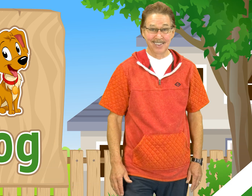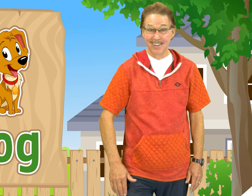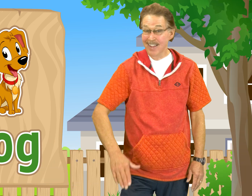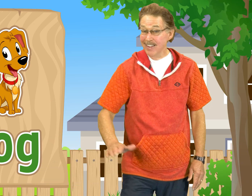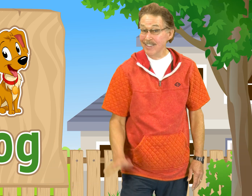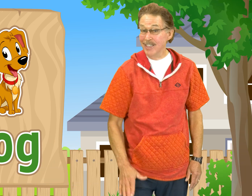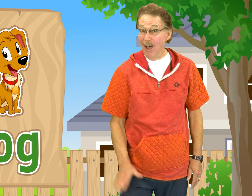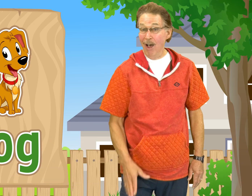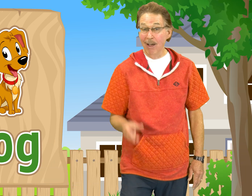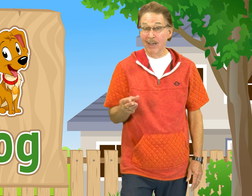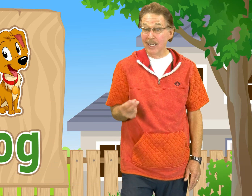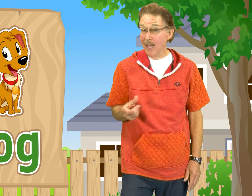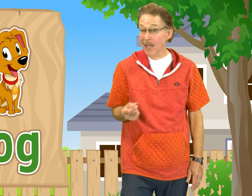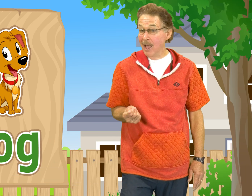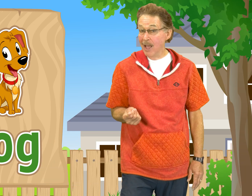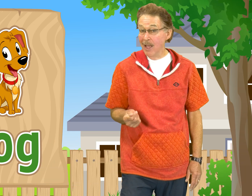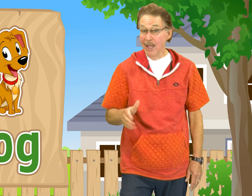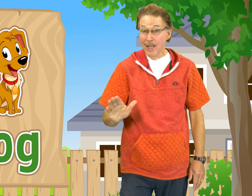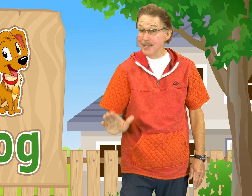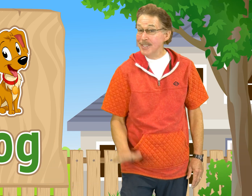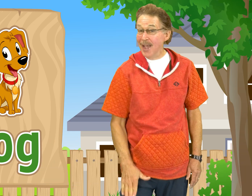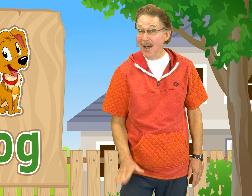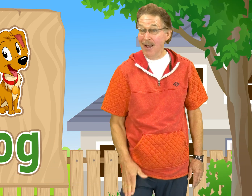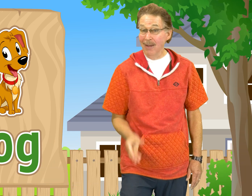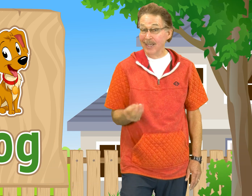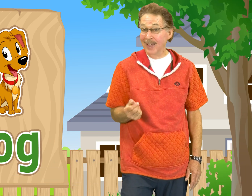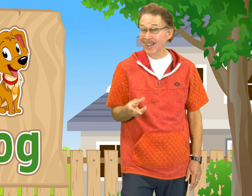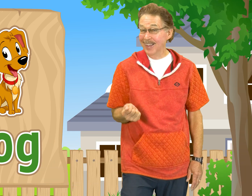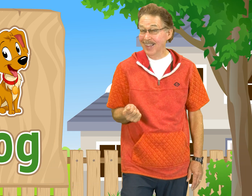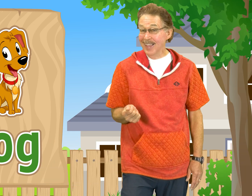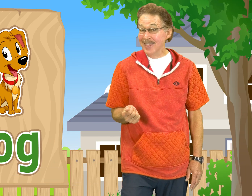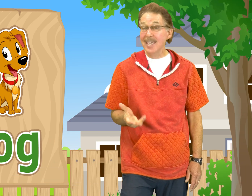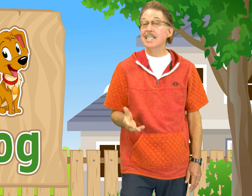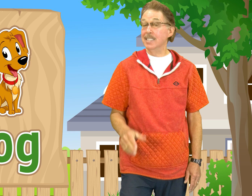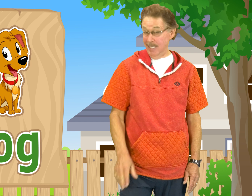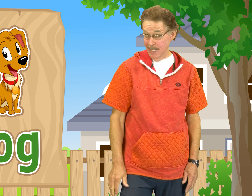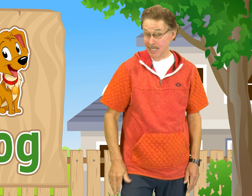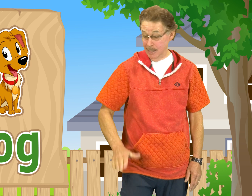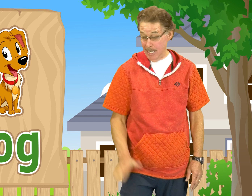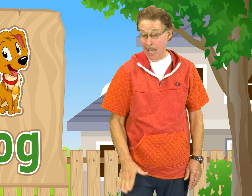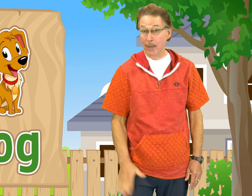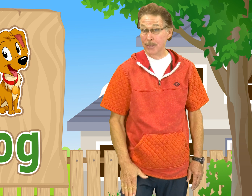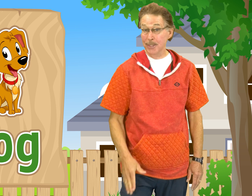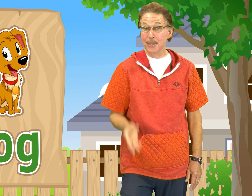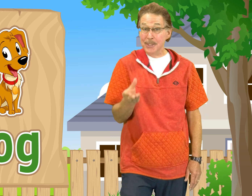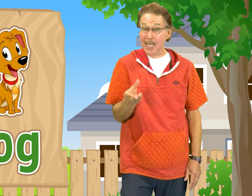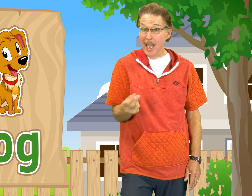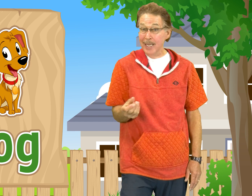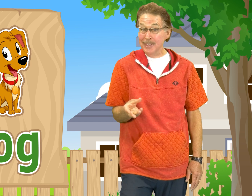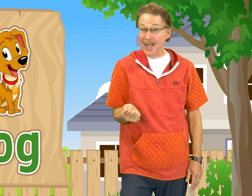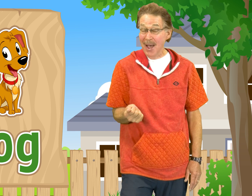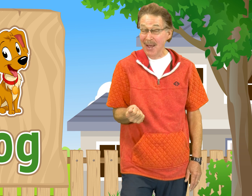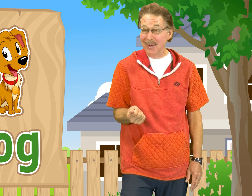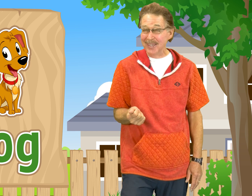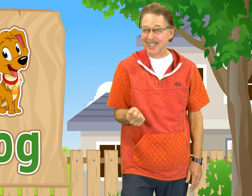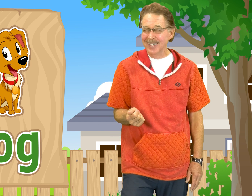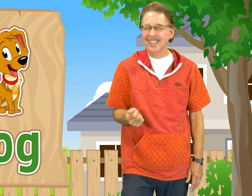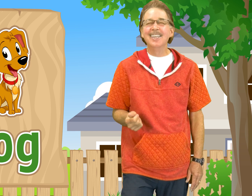Dog, dog This is how you sign dog